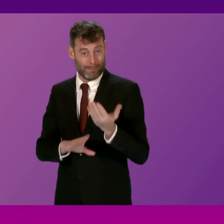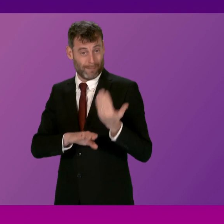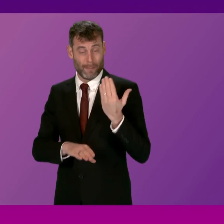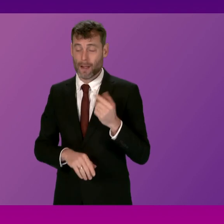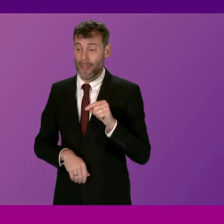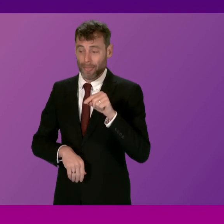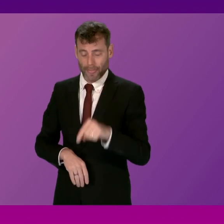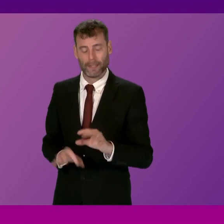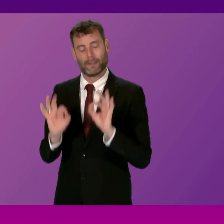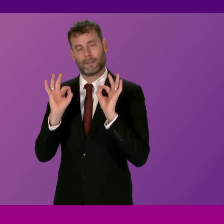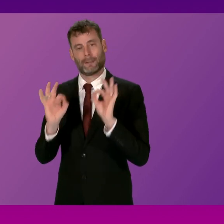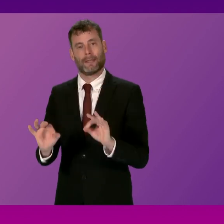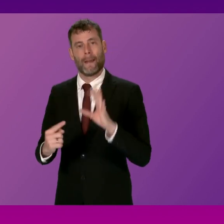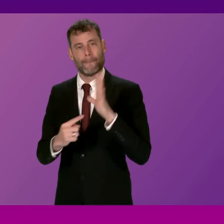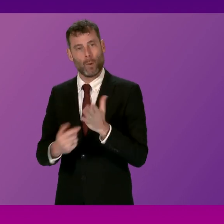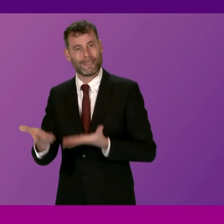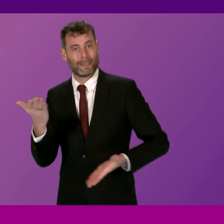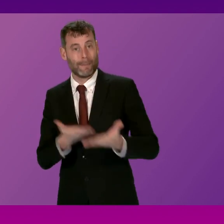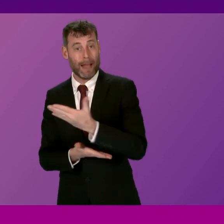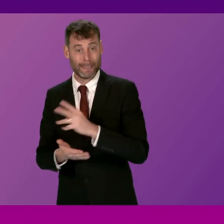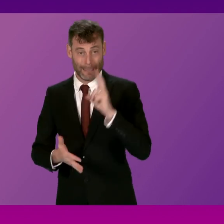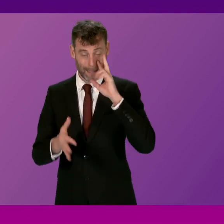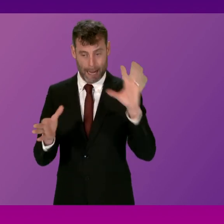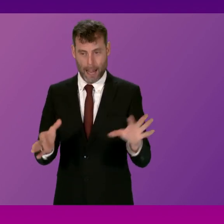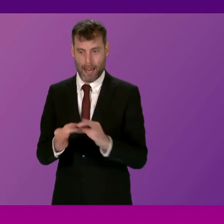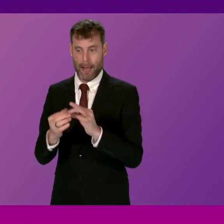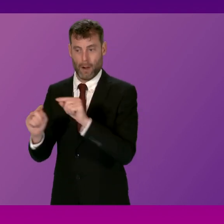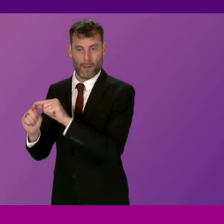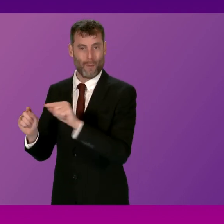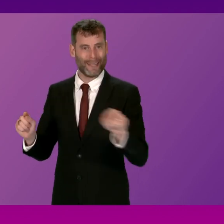during the week in which we will debate a legislative reconsideration of our attempts